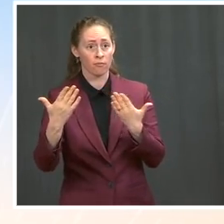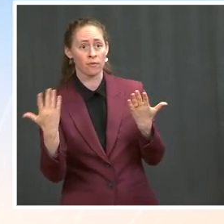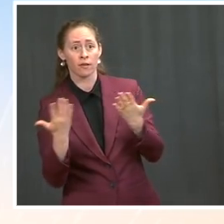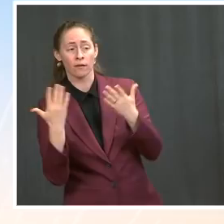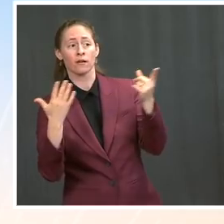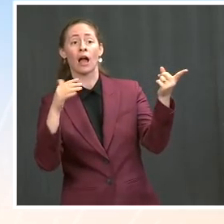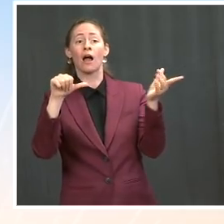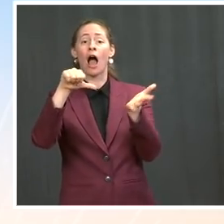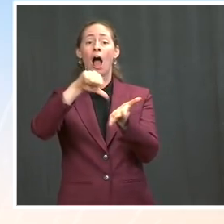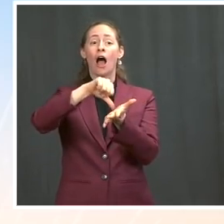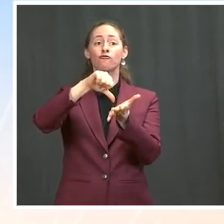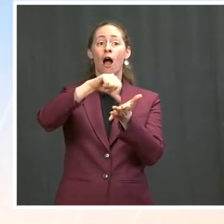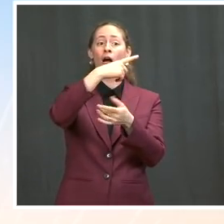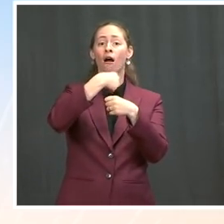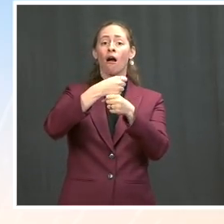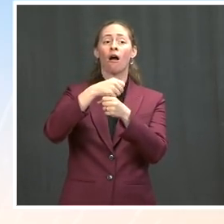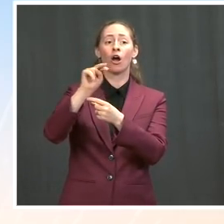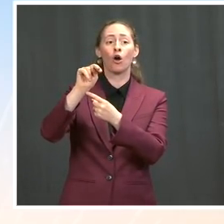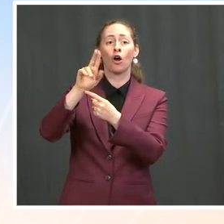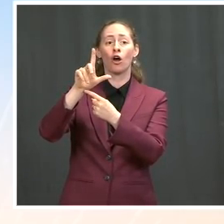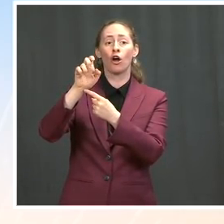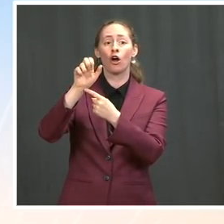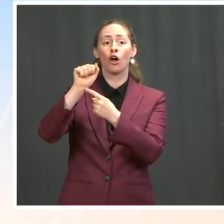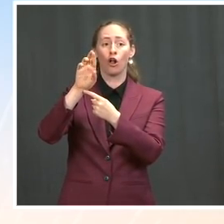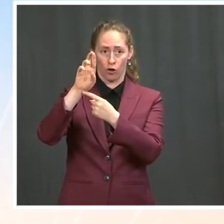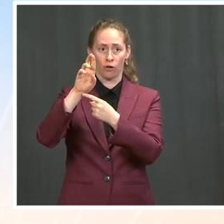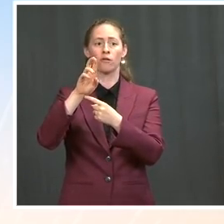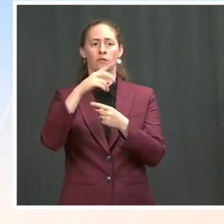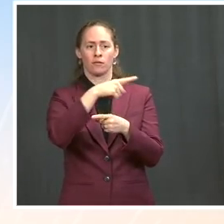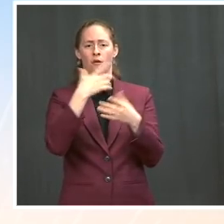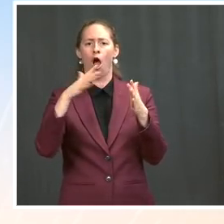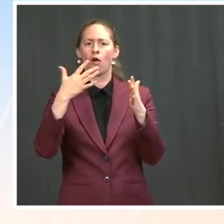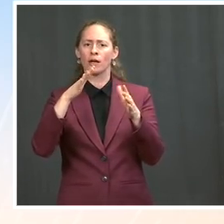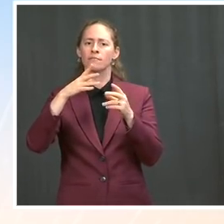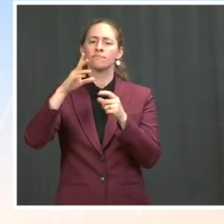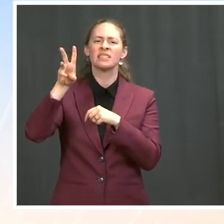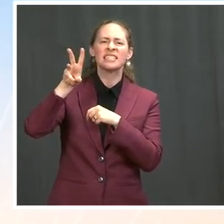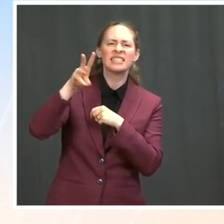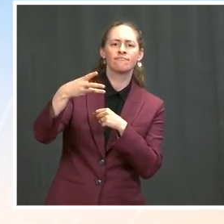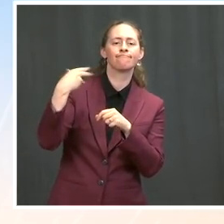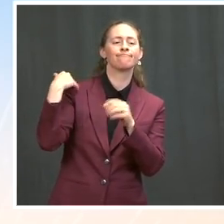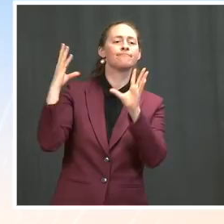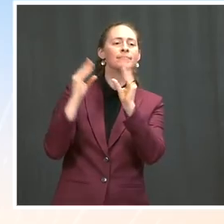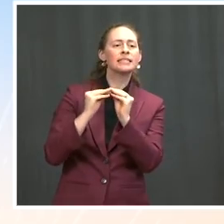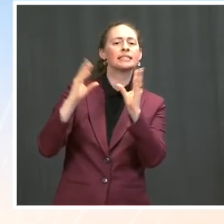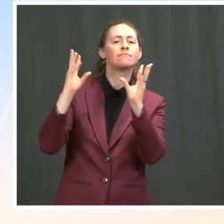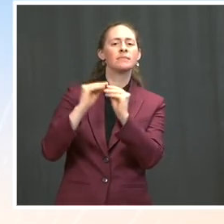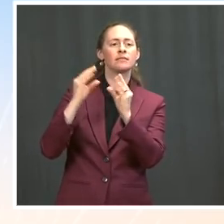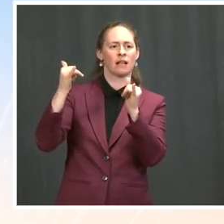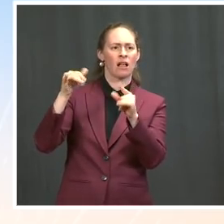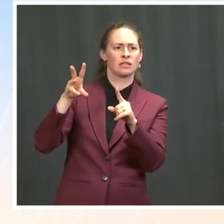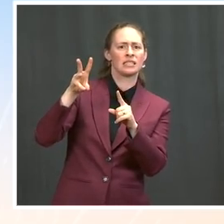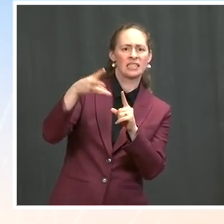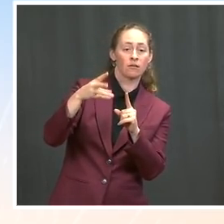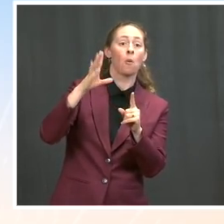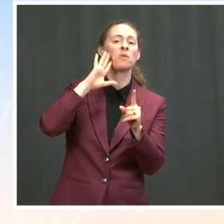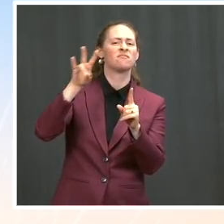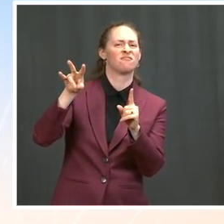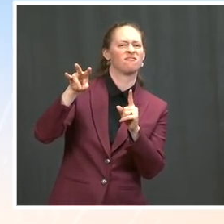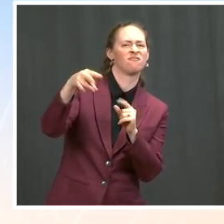just finished their six rounds of talks. They have not yet announced the seventh round. But as is typical, they're back consulting with capitals.